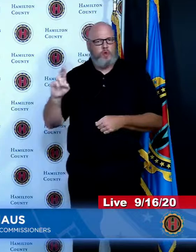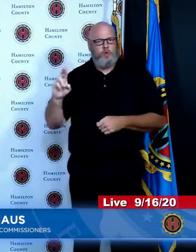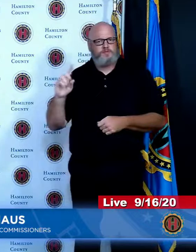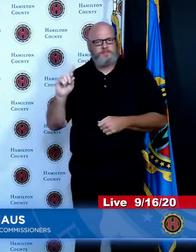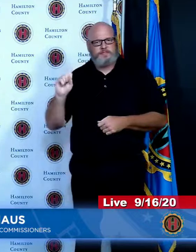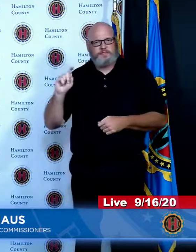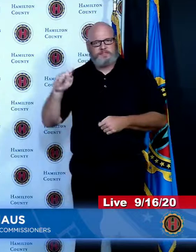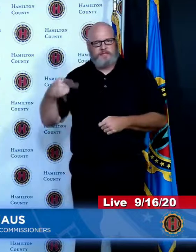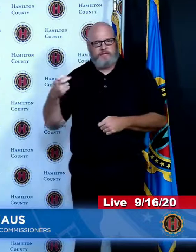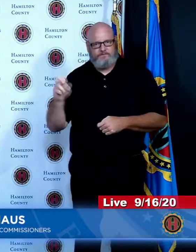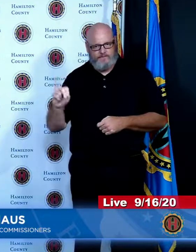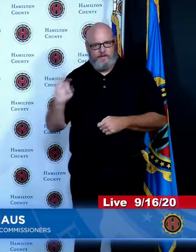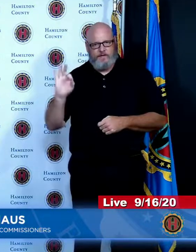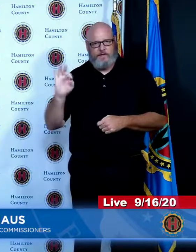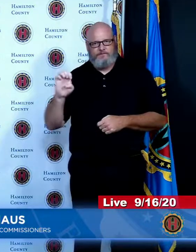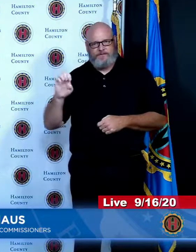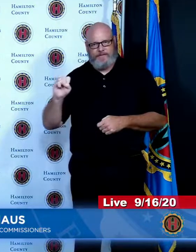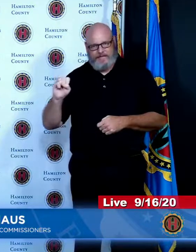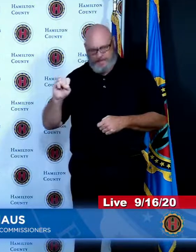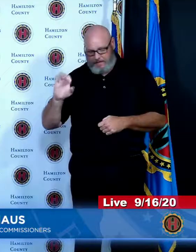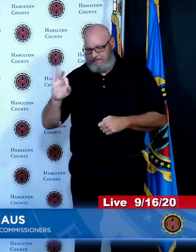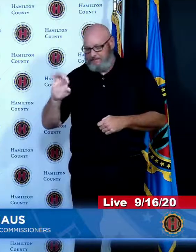County Public Health he's going to run through the numbers and talk to us